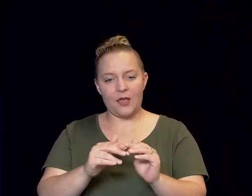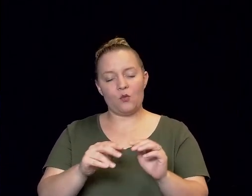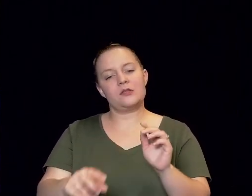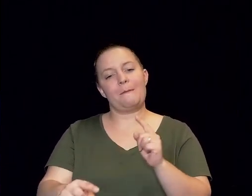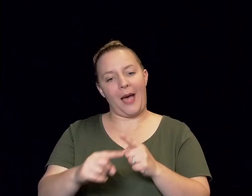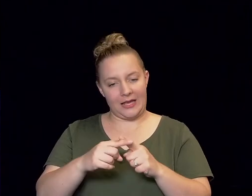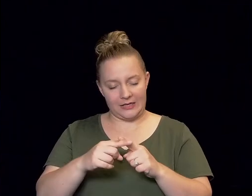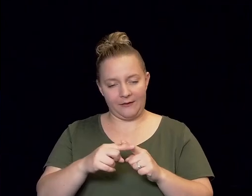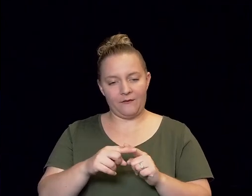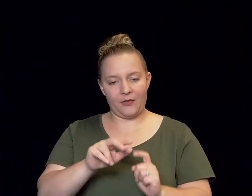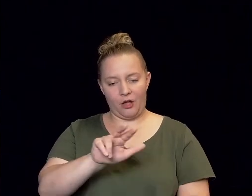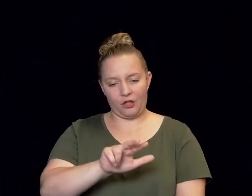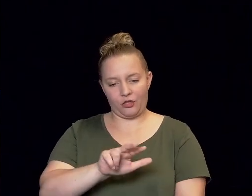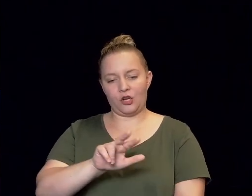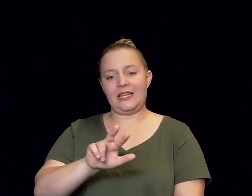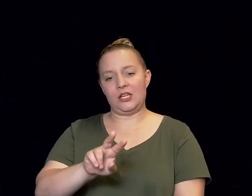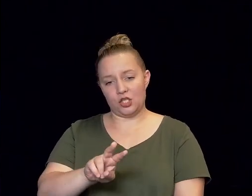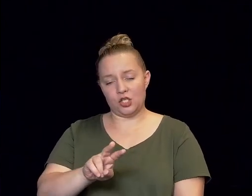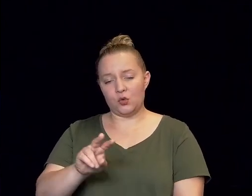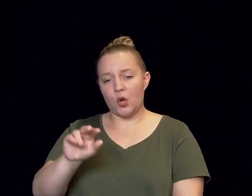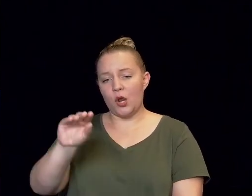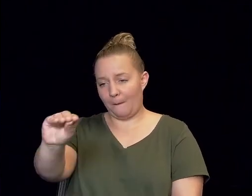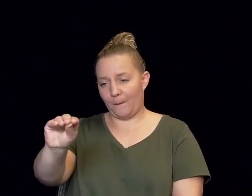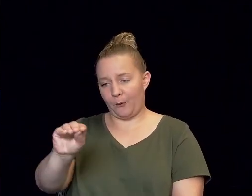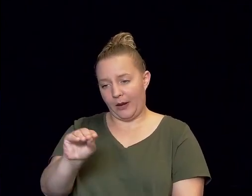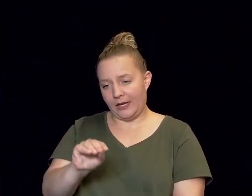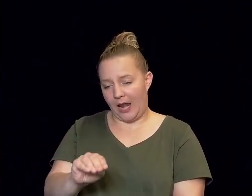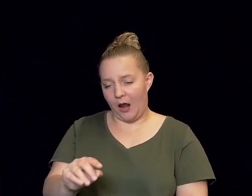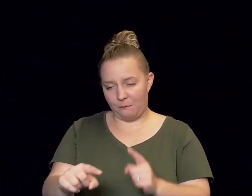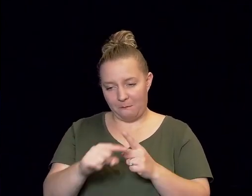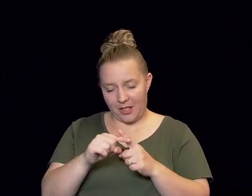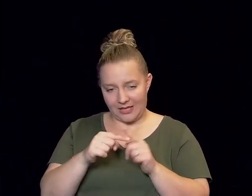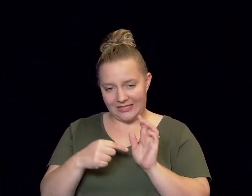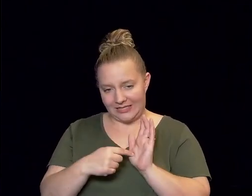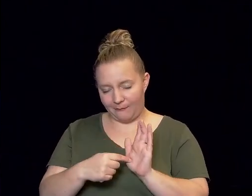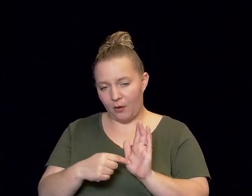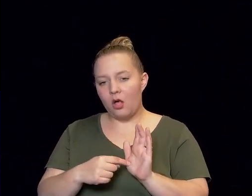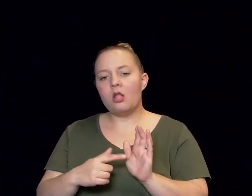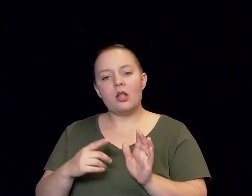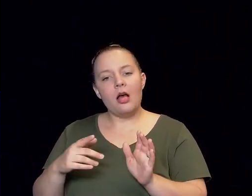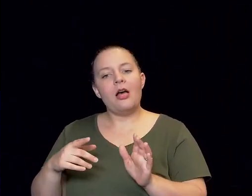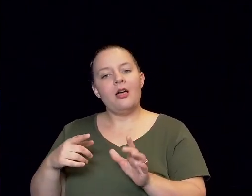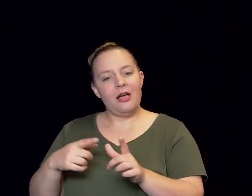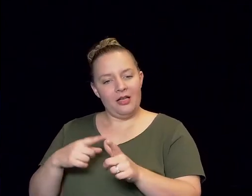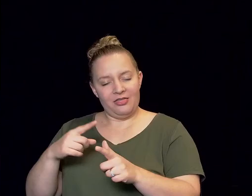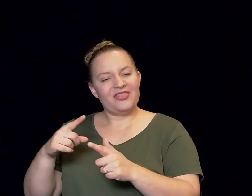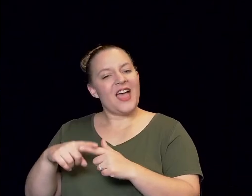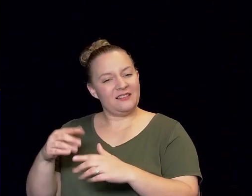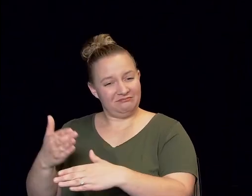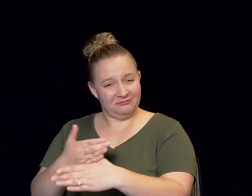Then, I'm going to bring down my plus sign right here and then I'm going to distribute -4